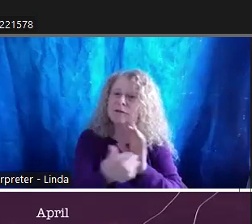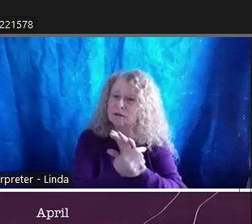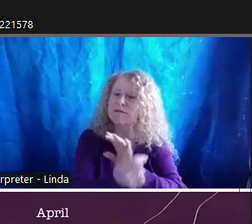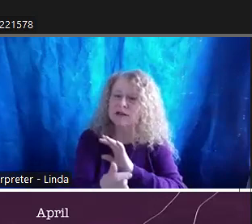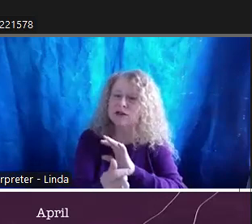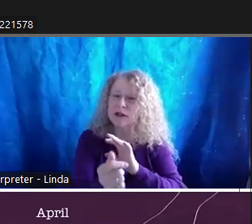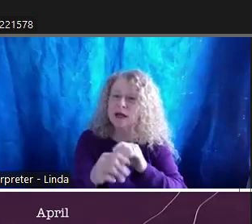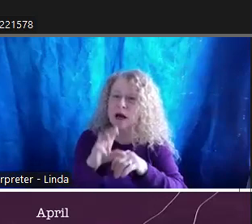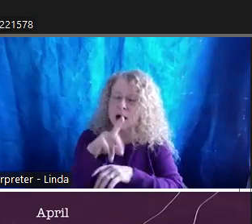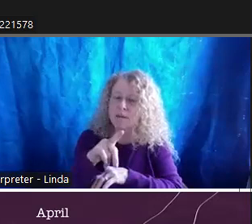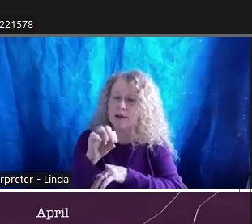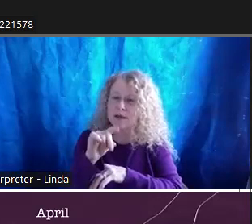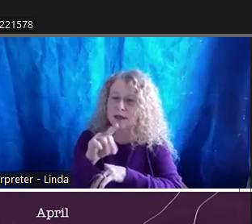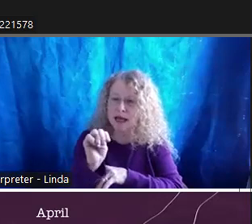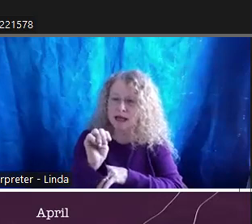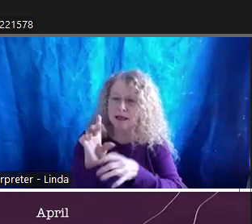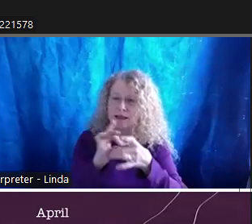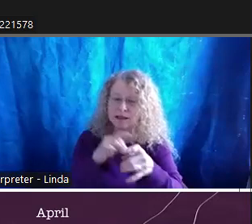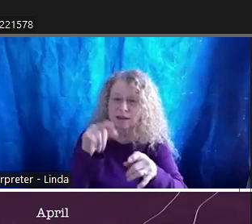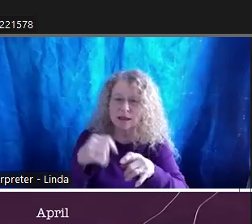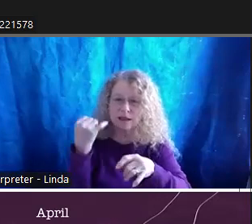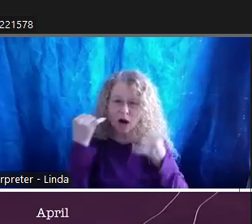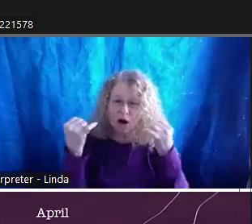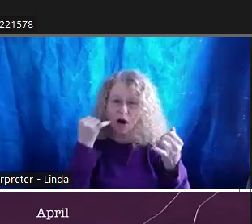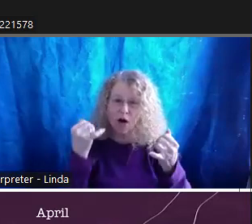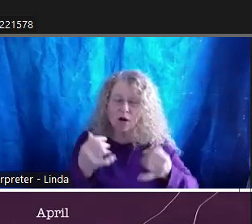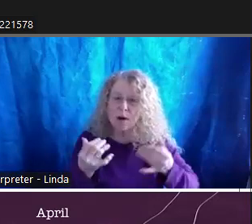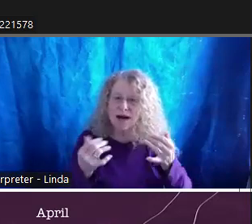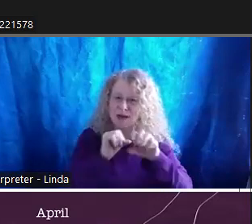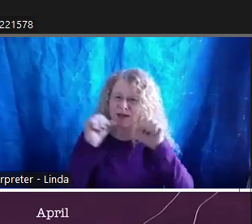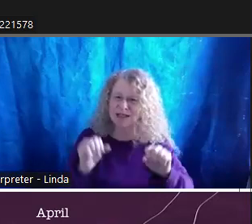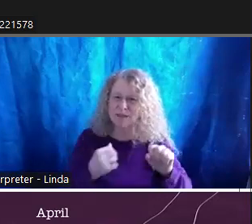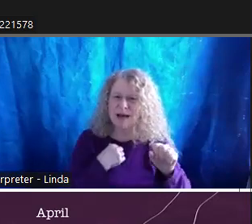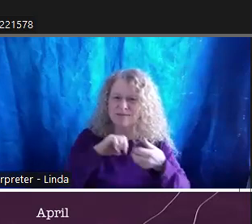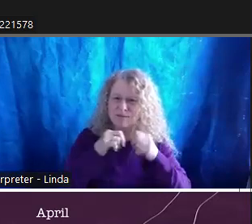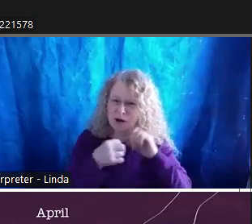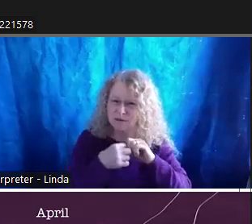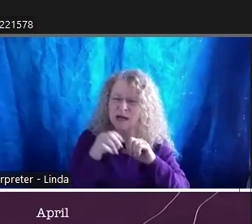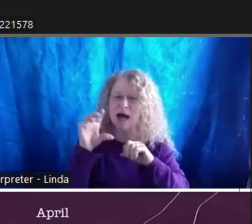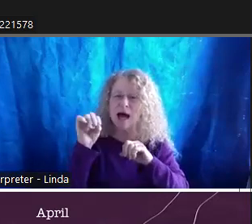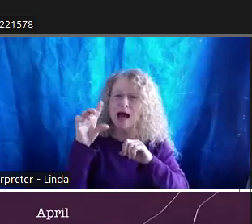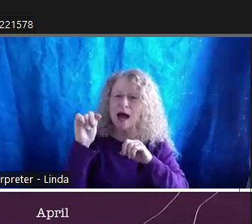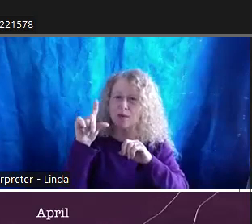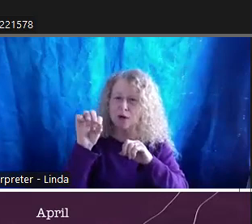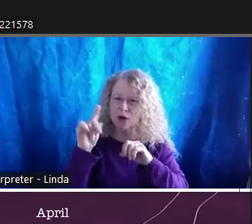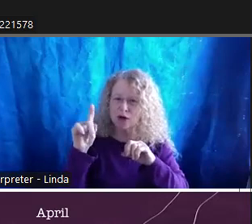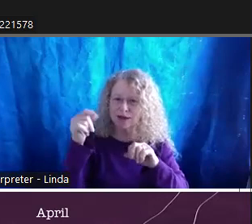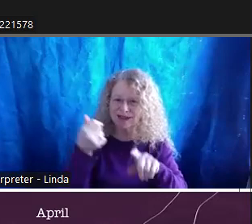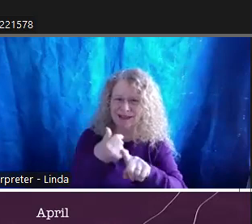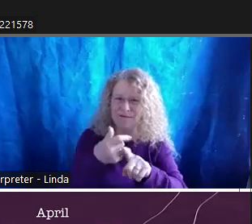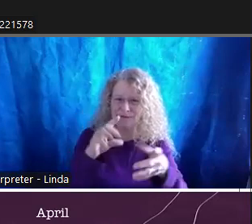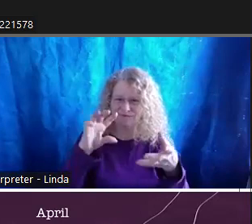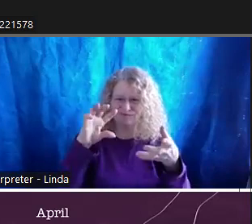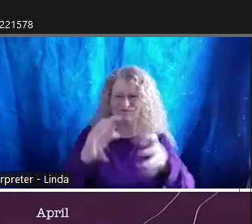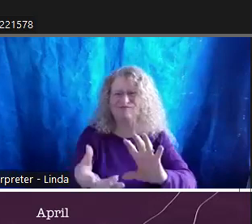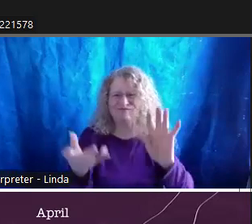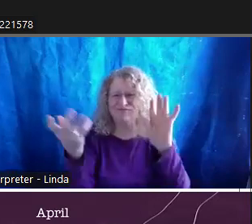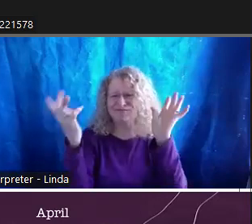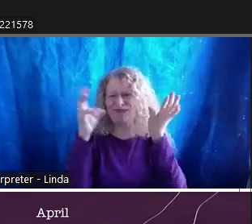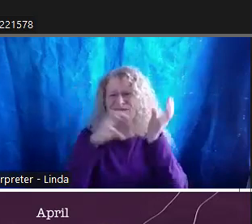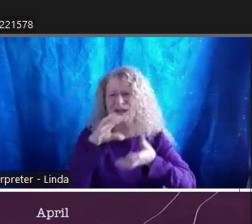THE CURRENT SYSTEM IS HAVING ISSUES. OUTLOOK IS GETTING CONFUSED AND IT WILL FREEZE AND